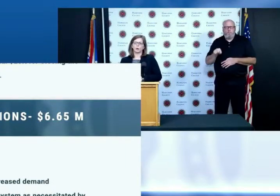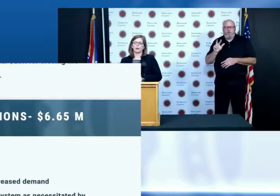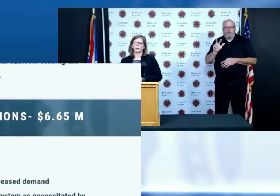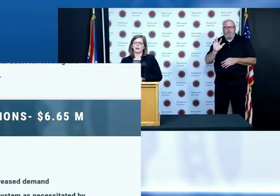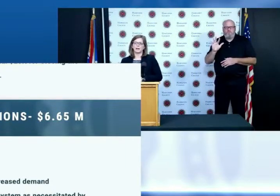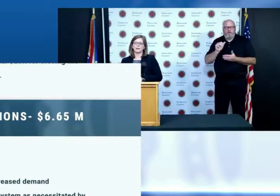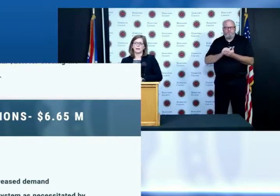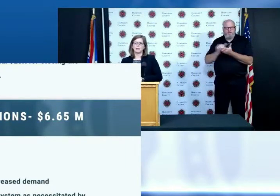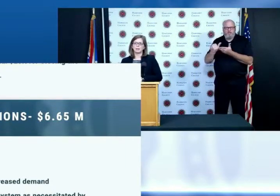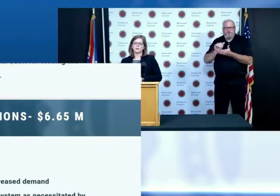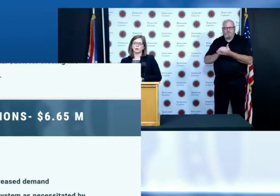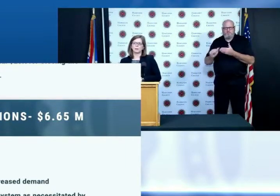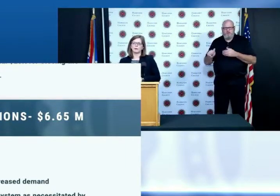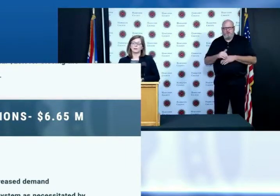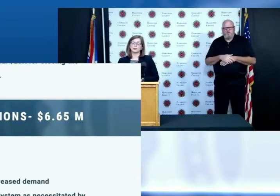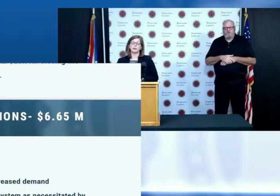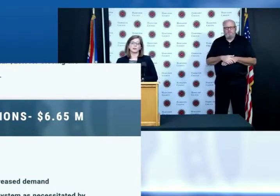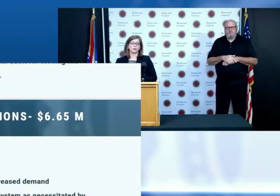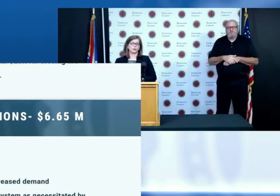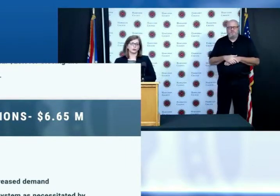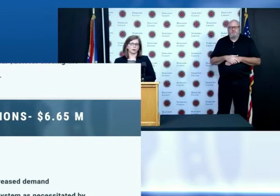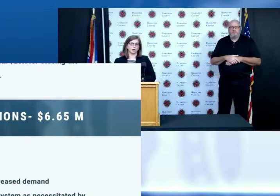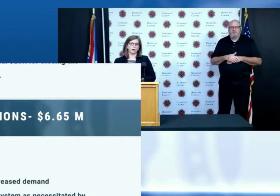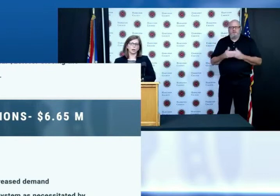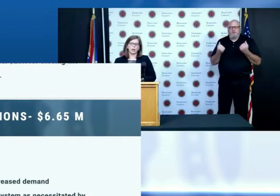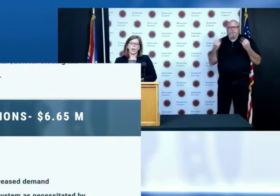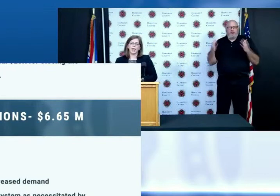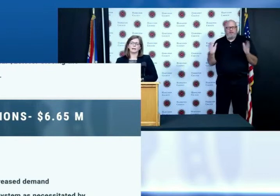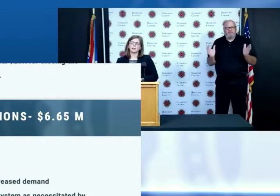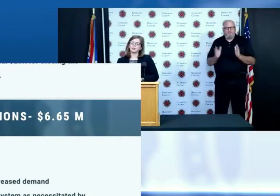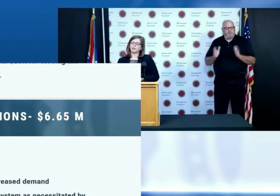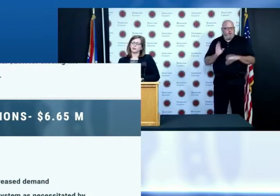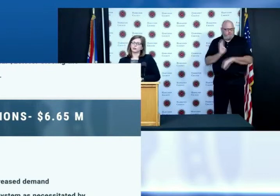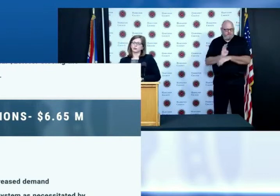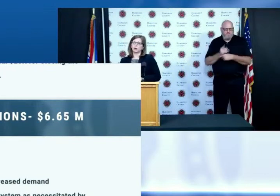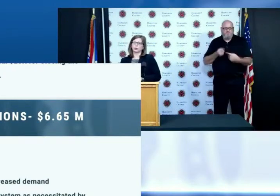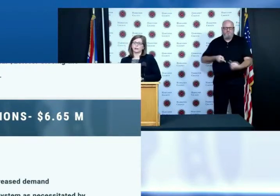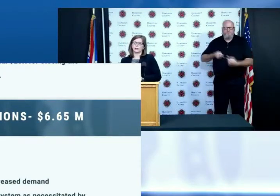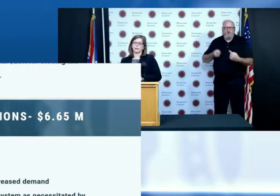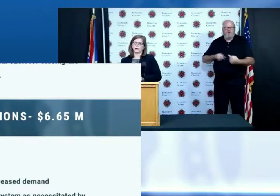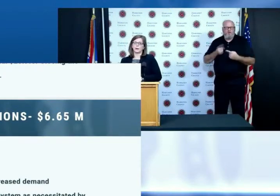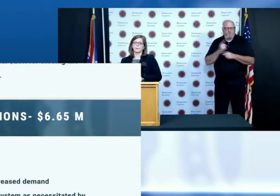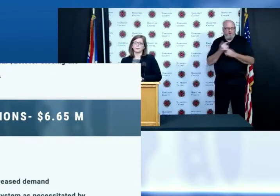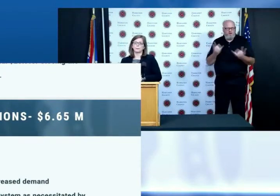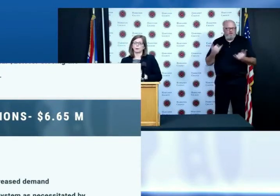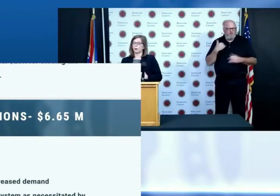recognize that many small businesses continue to struggle and continue to struggle getting whether